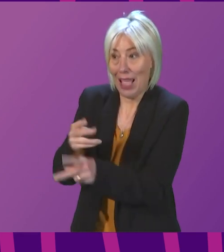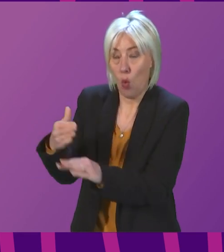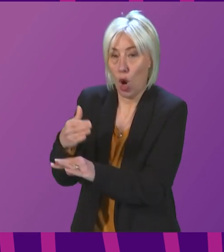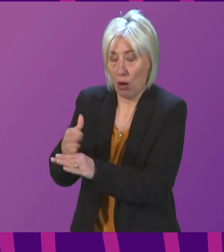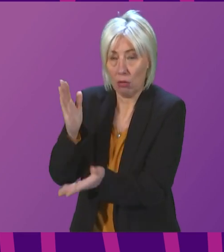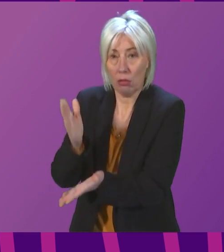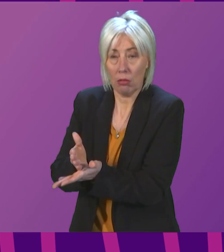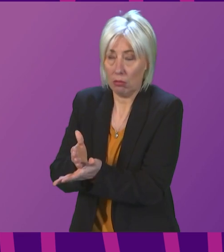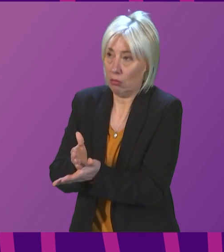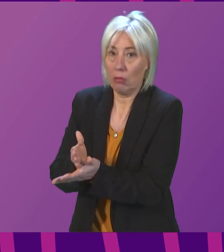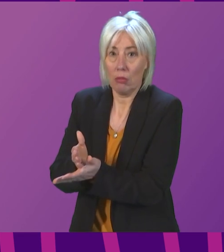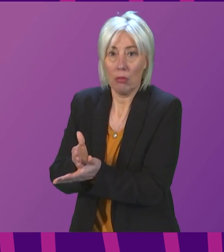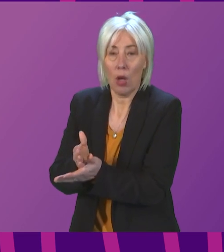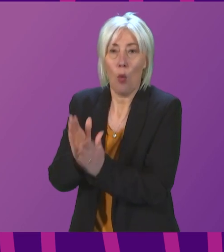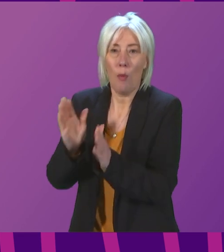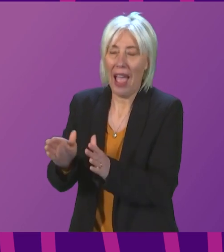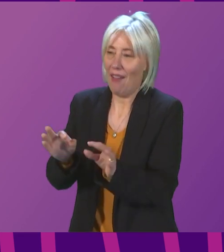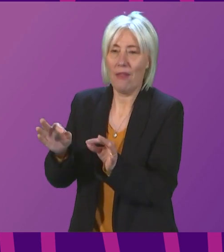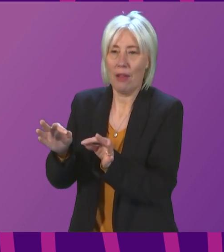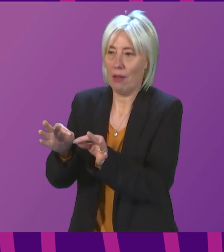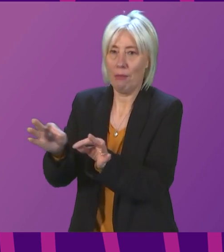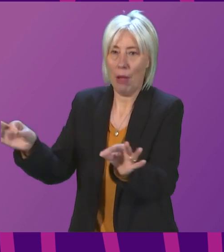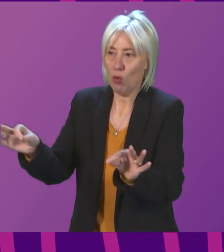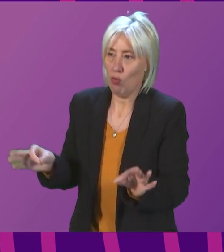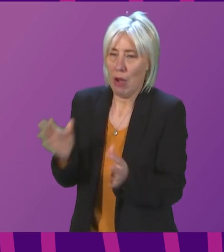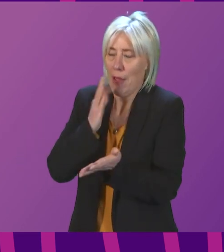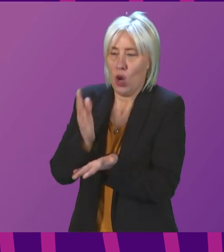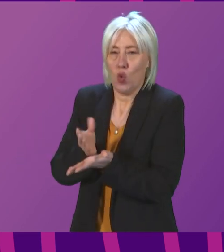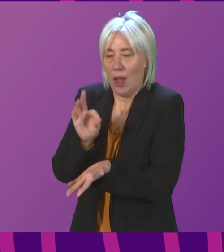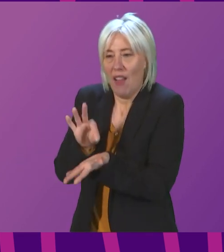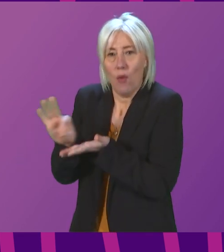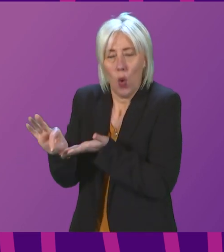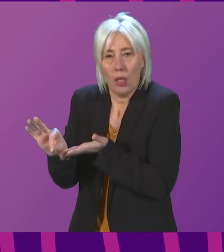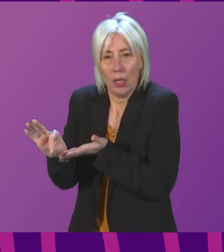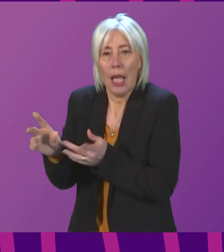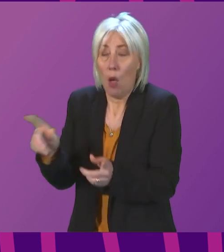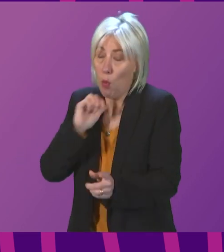We of course have to do that within the bounds of affordability, and we will do so, but we